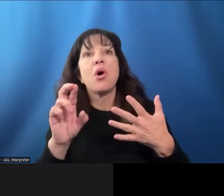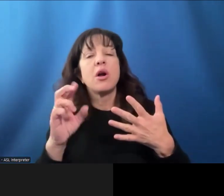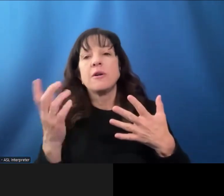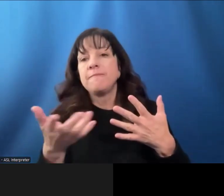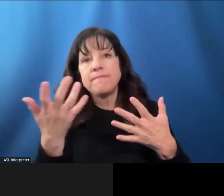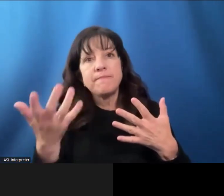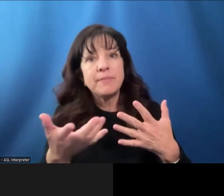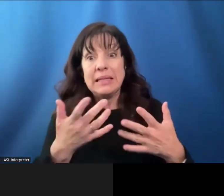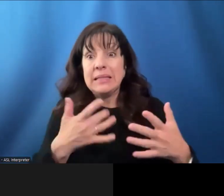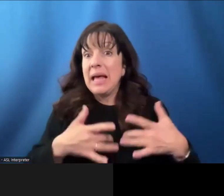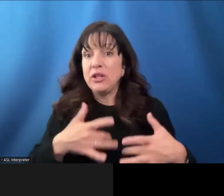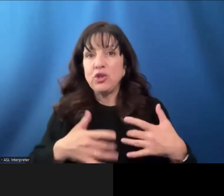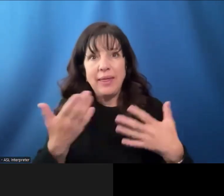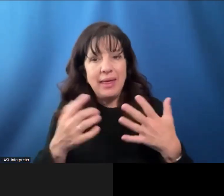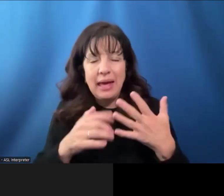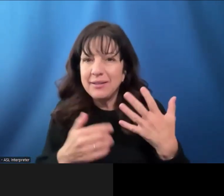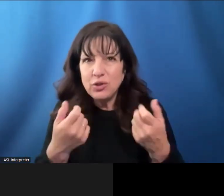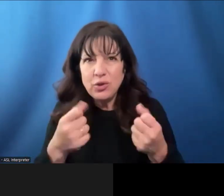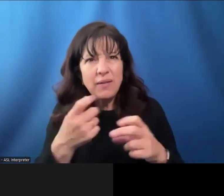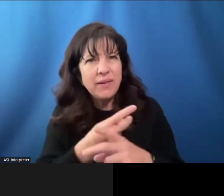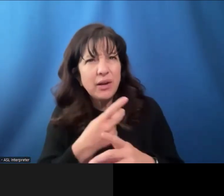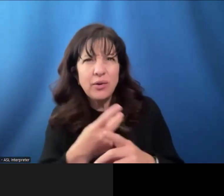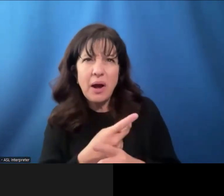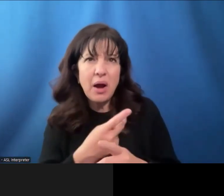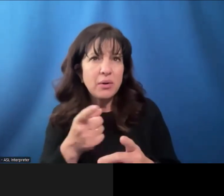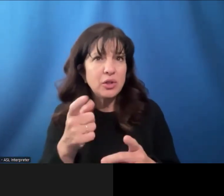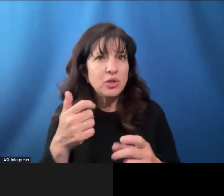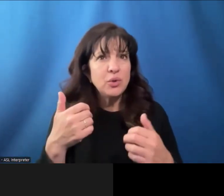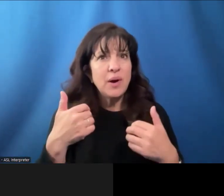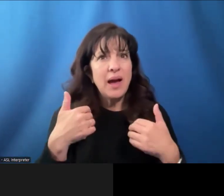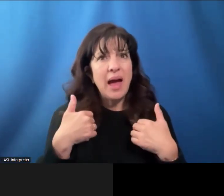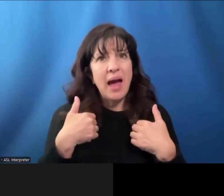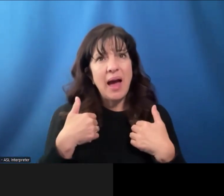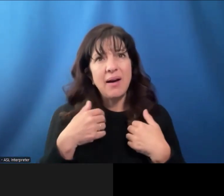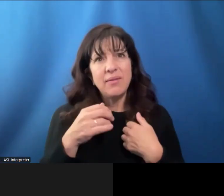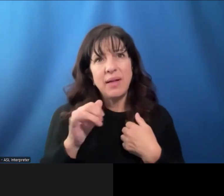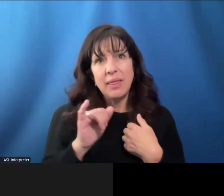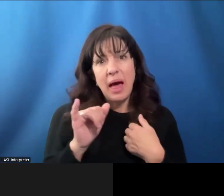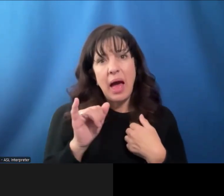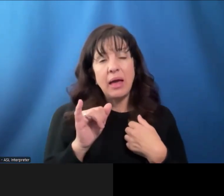sensory thing? So is there kind of like a try this, and then